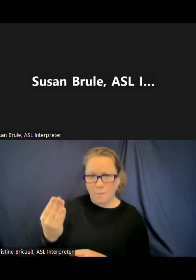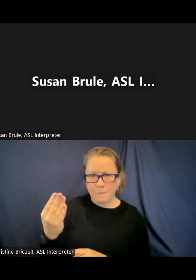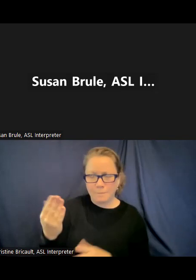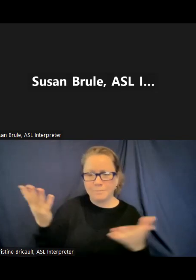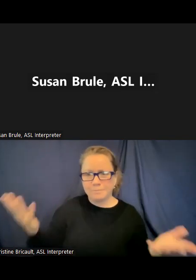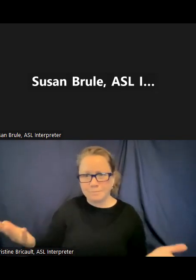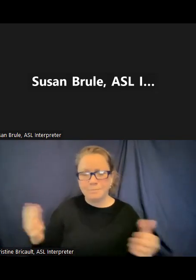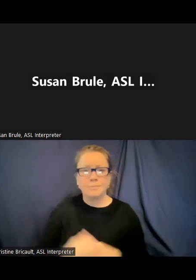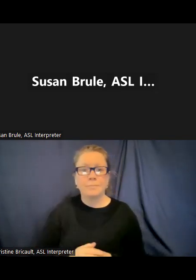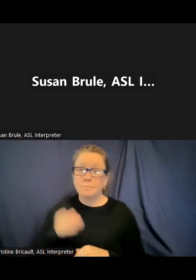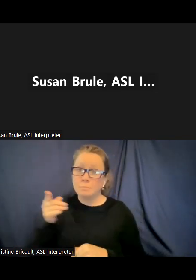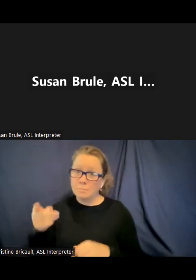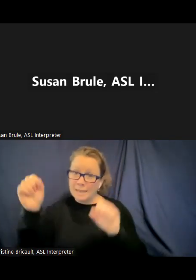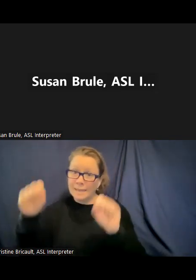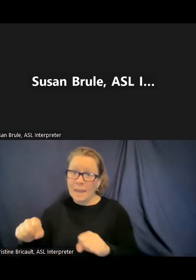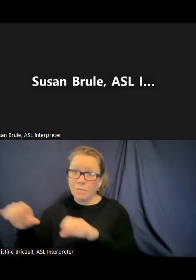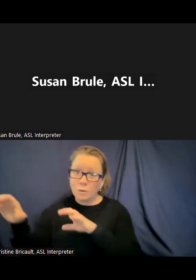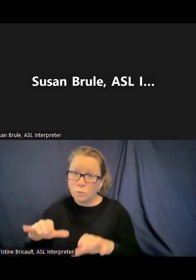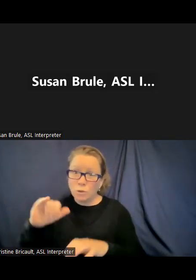Are they able to perform the essential functions of their job.